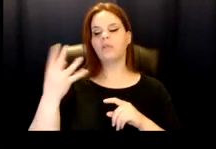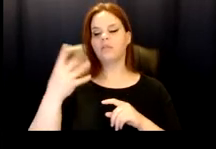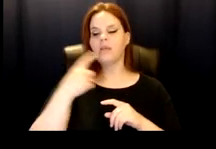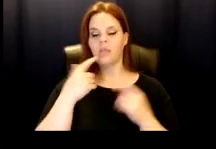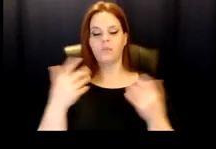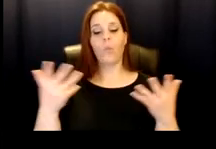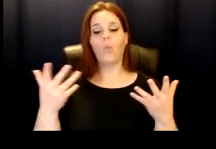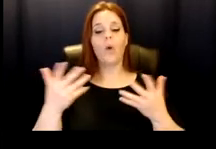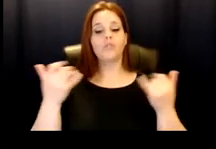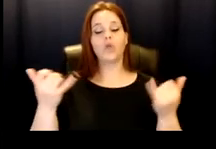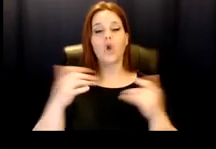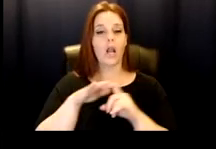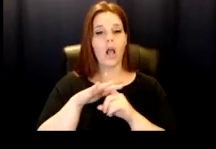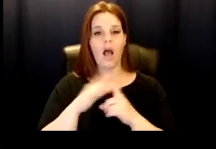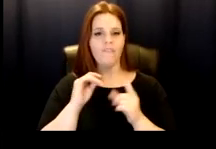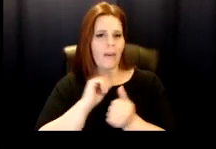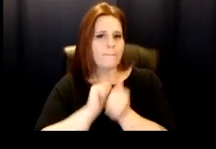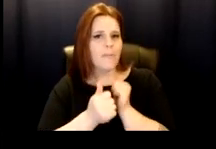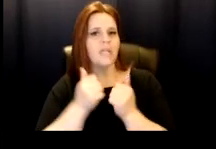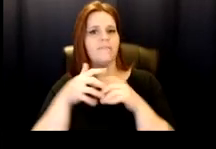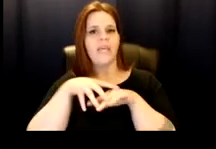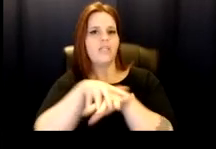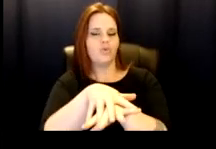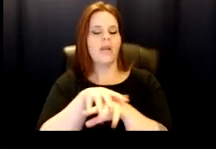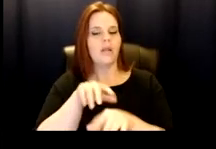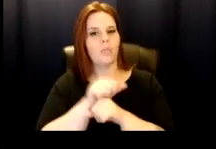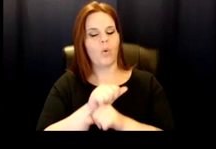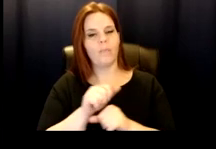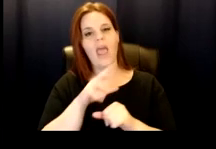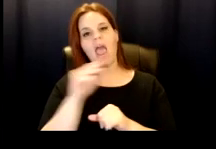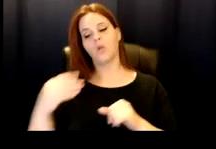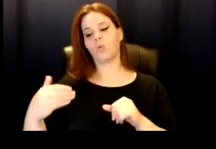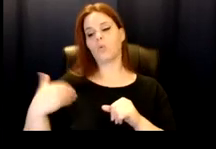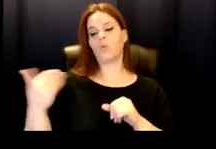of competitive integrated employment and youth with disabilities. So, I just want to set